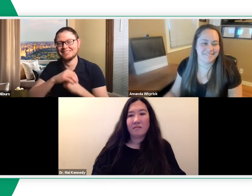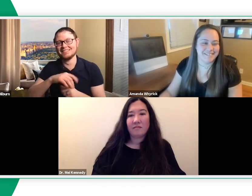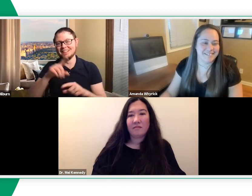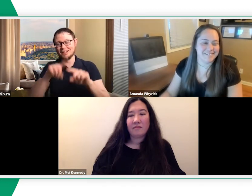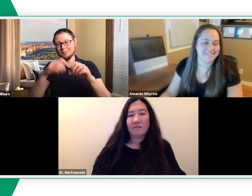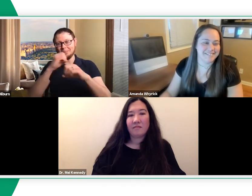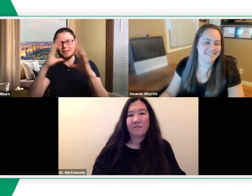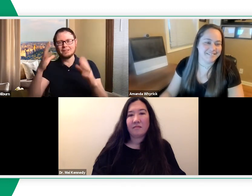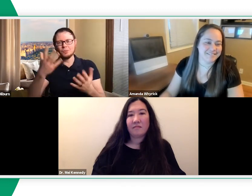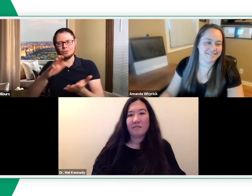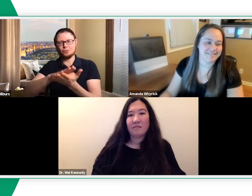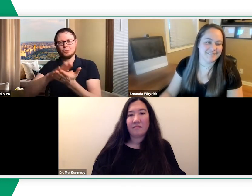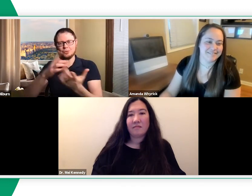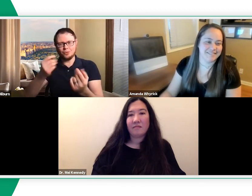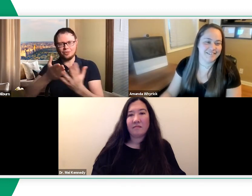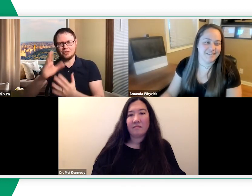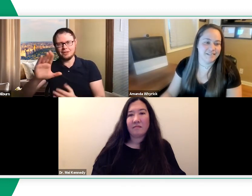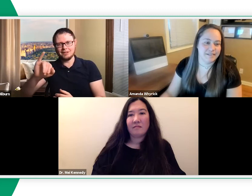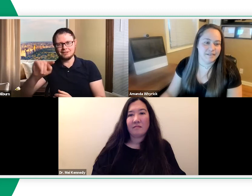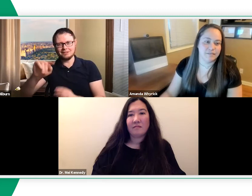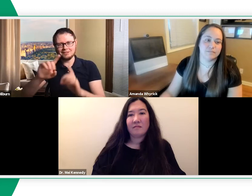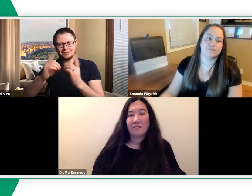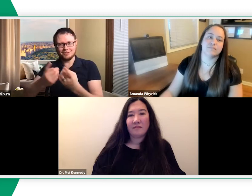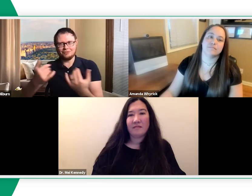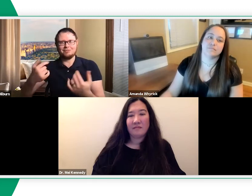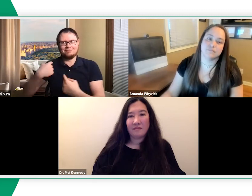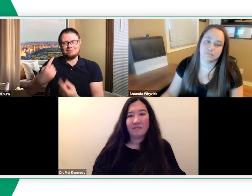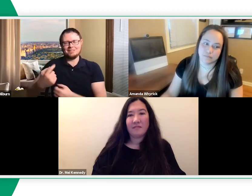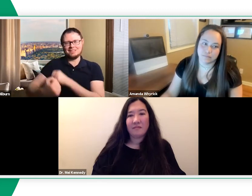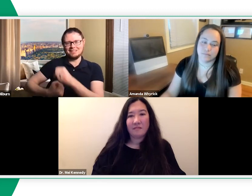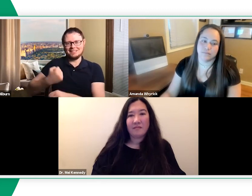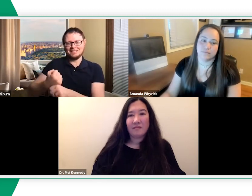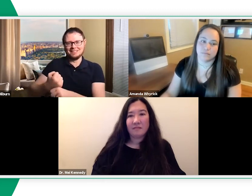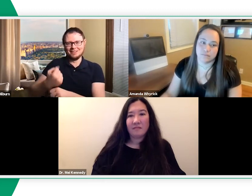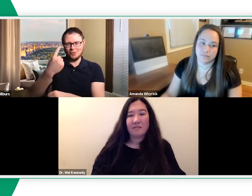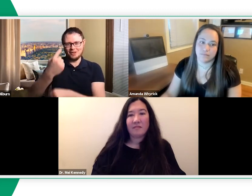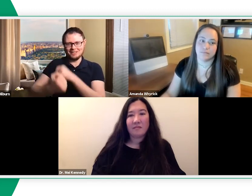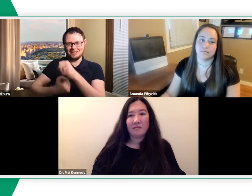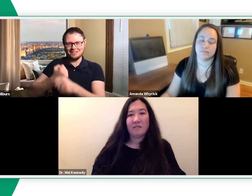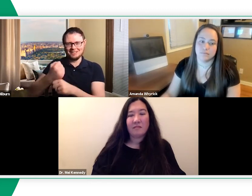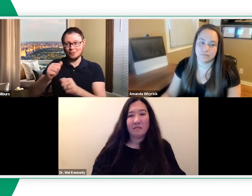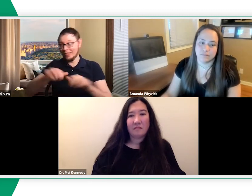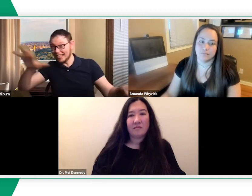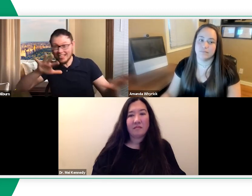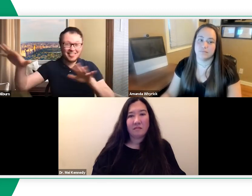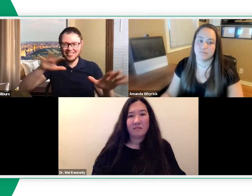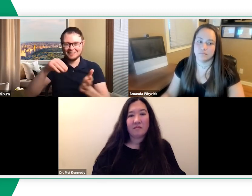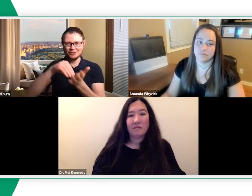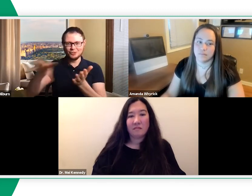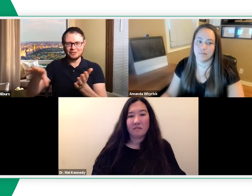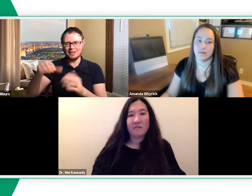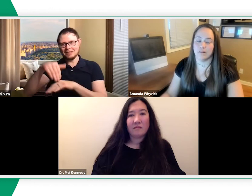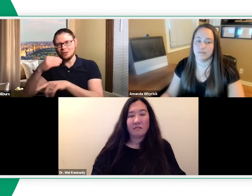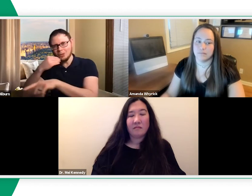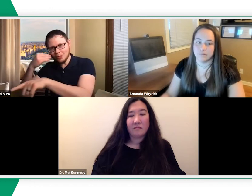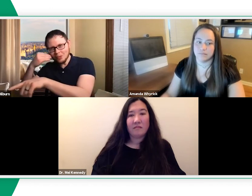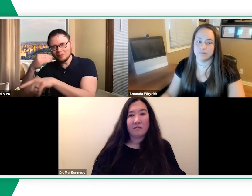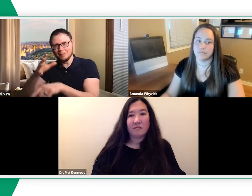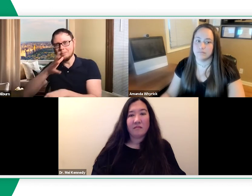I can't imagine what the school IT department would be like this past year. That hustle